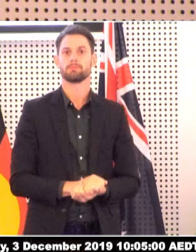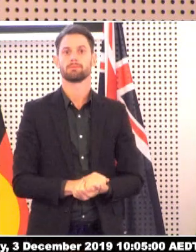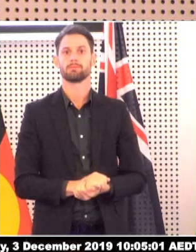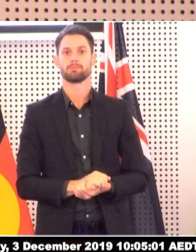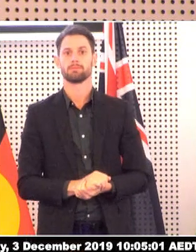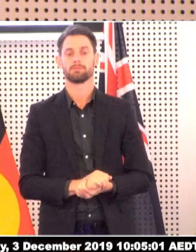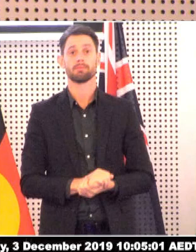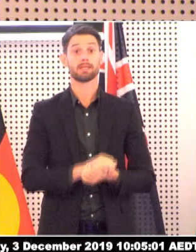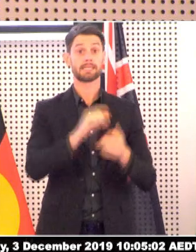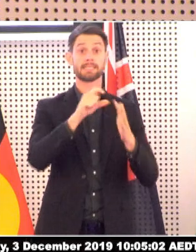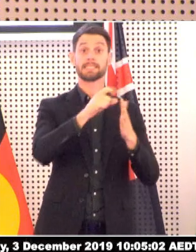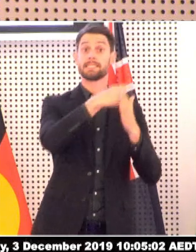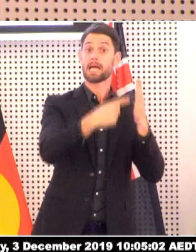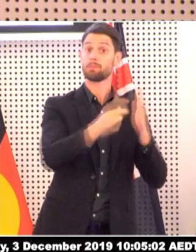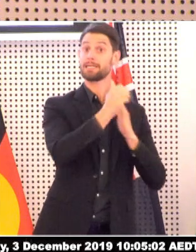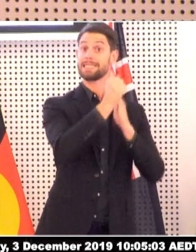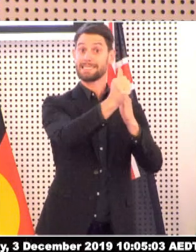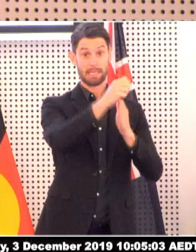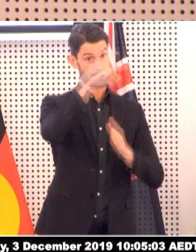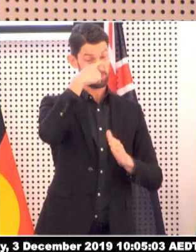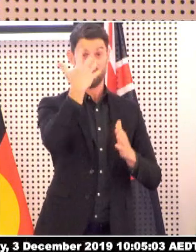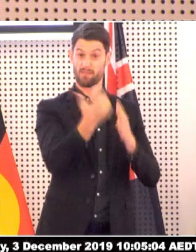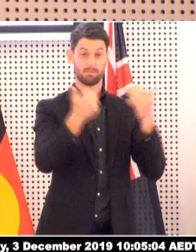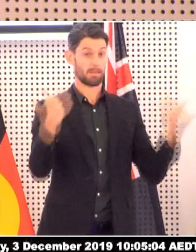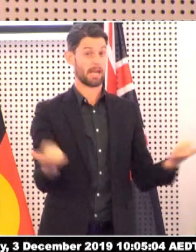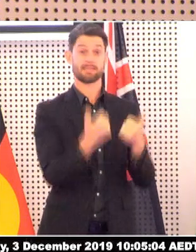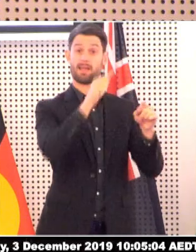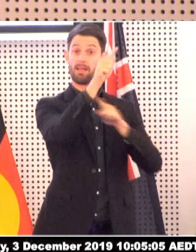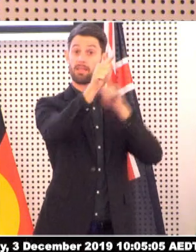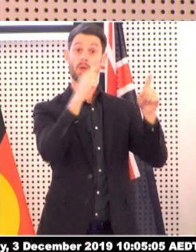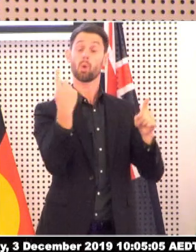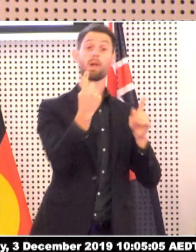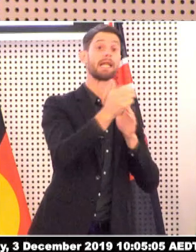Disabled people lead community organisations, academic pursuits,